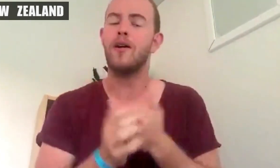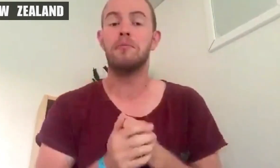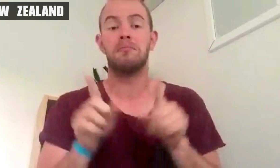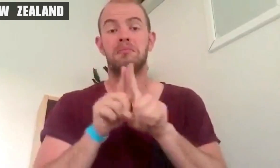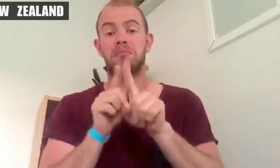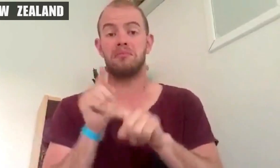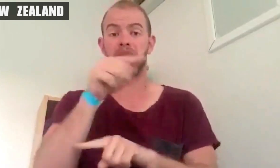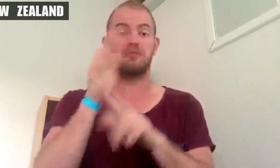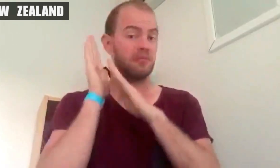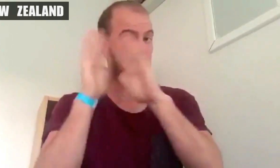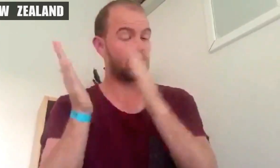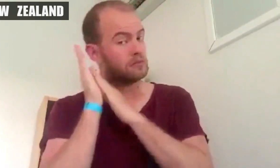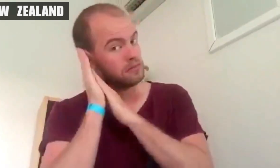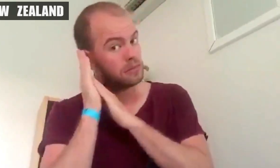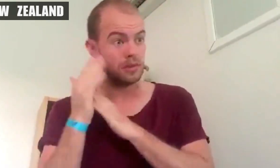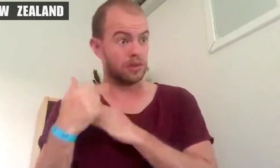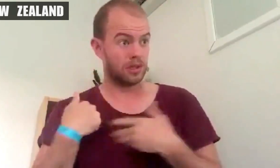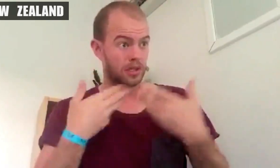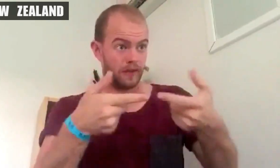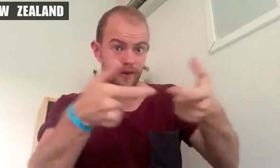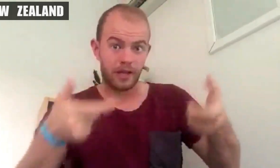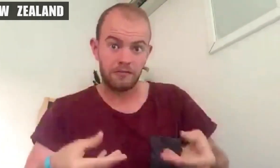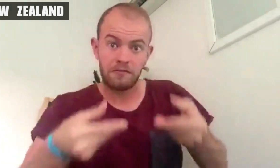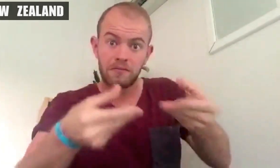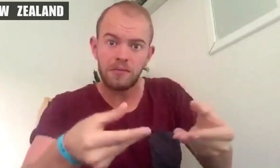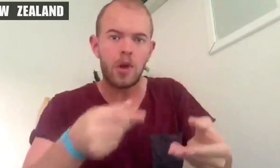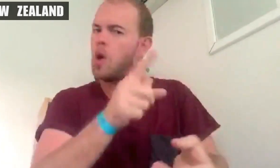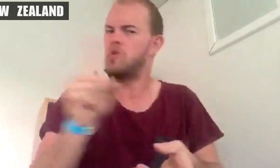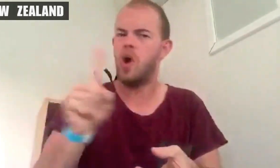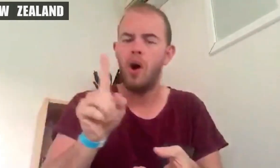When going over to someone's house, ask if you should bring anything - they'll say no or yes.